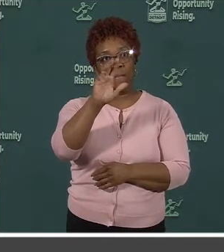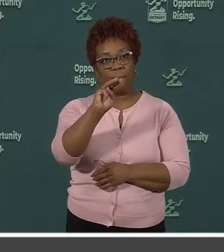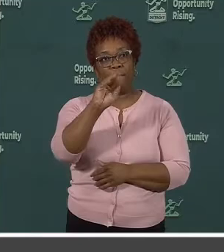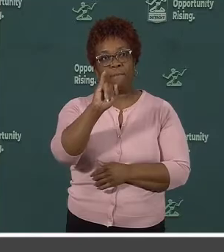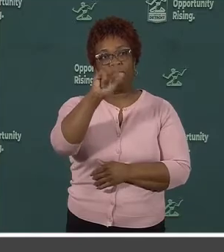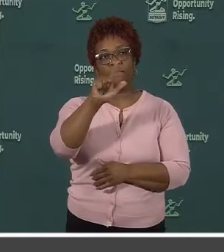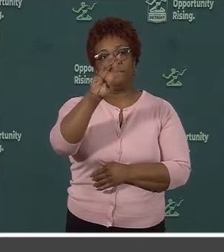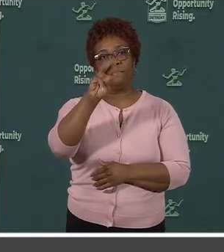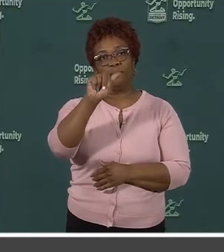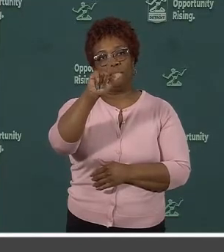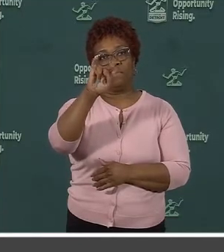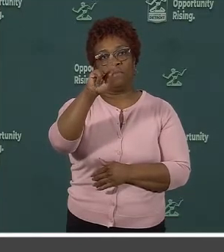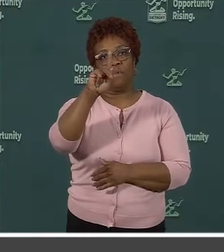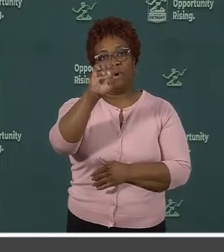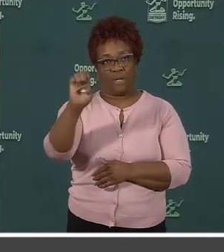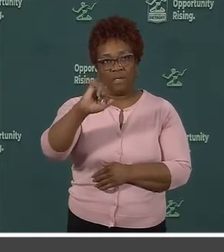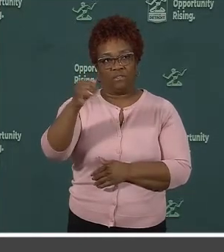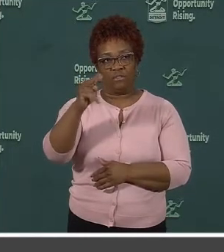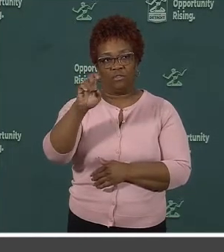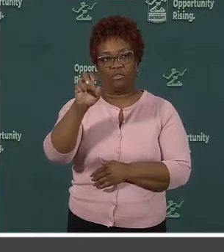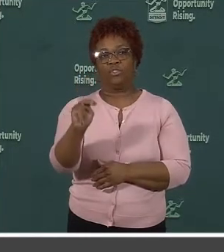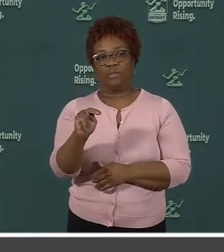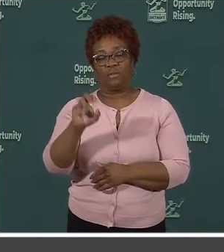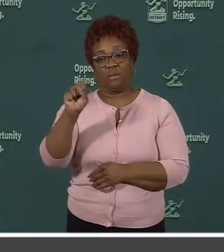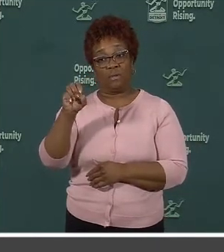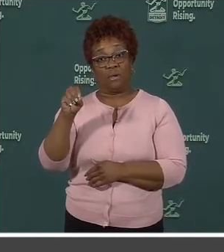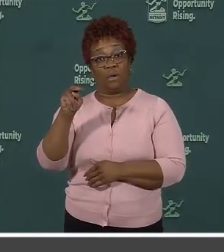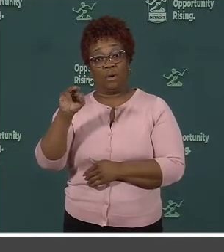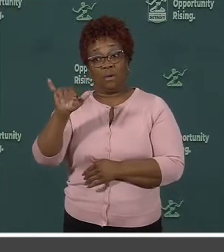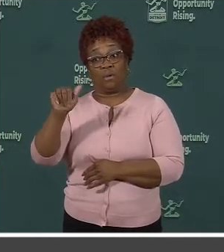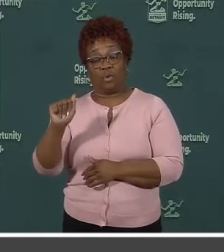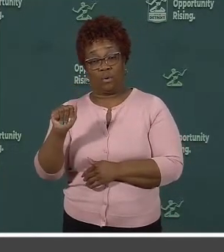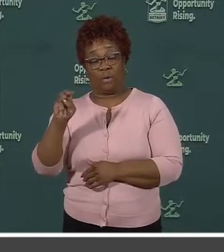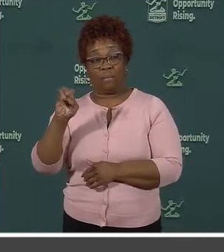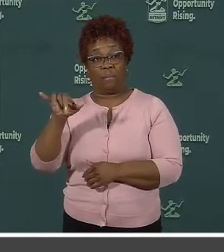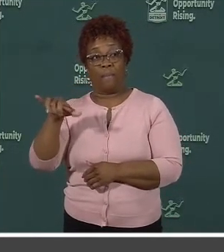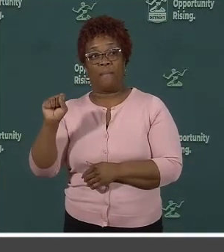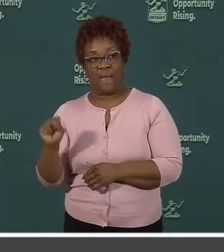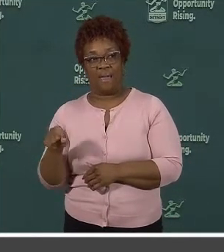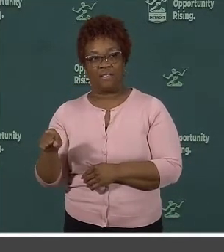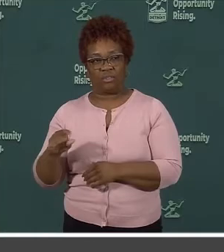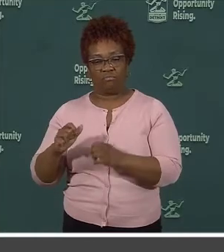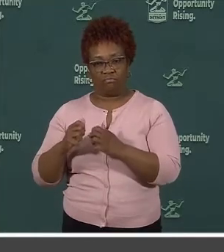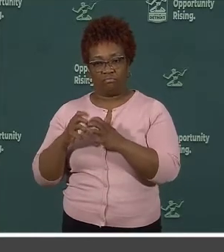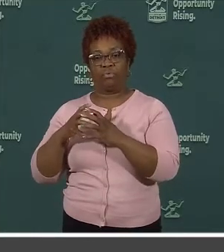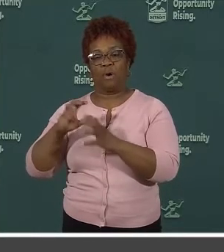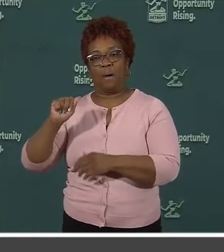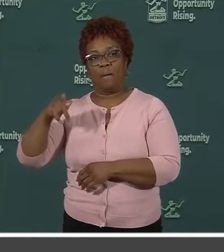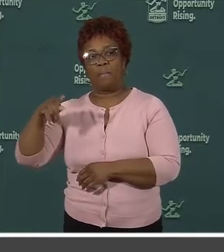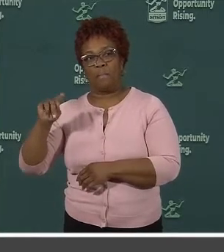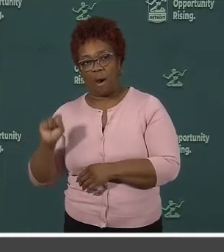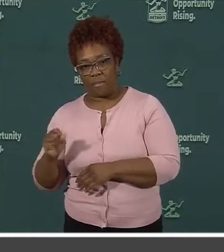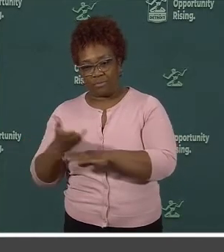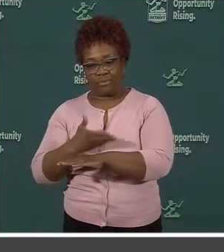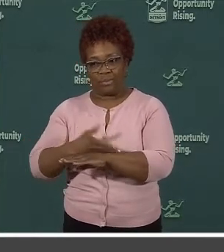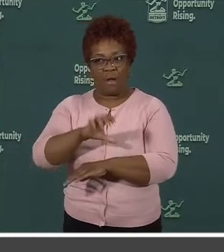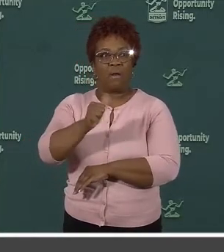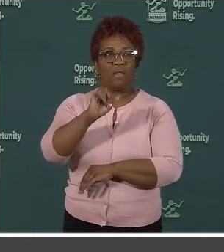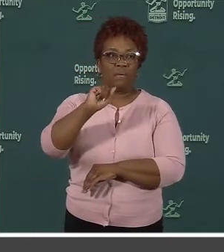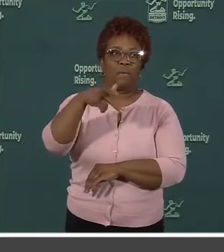NORTH END THEN SHE RESTORED THE MIDTOWN SQUARE APARTMENTS FOR ANOTHER SEVENTY ONE UNITS THEN SONIA MAYS WENT TO REHAB